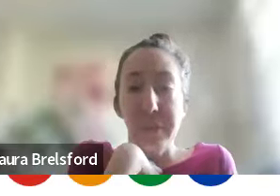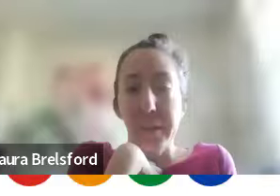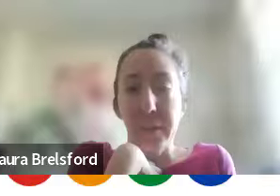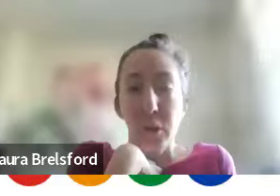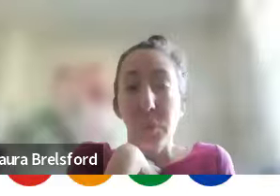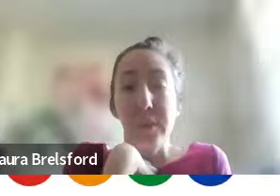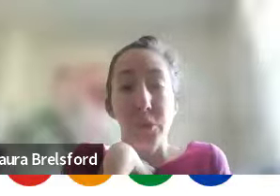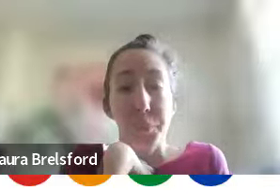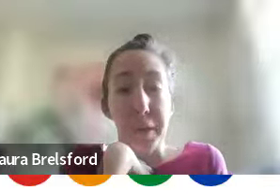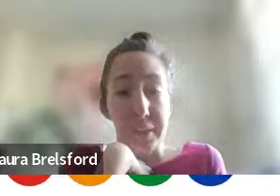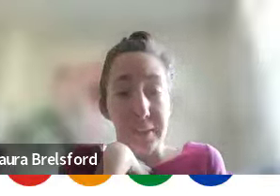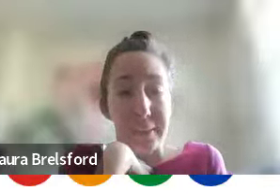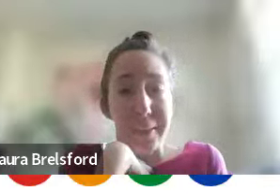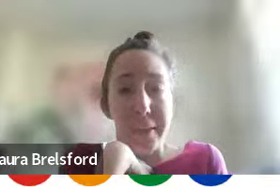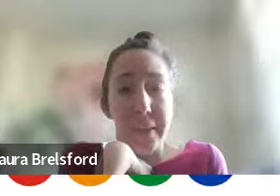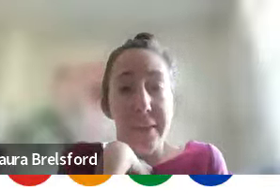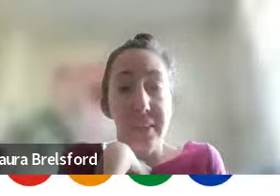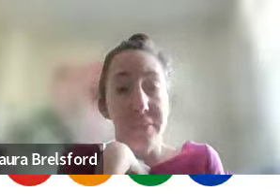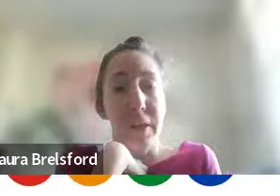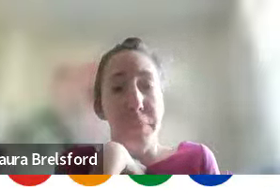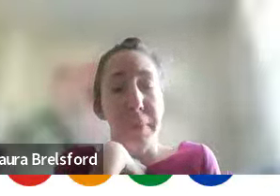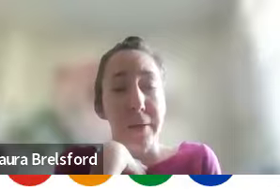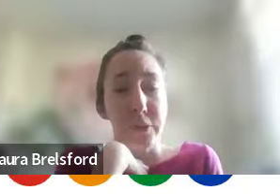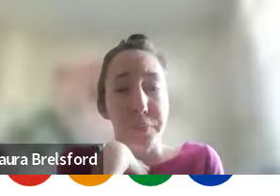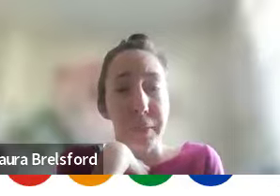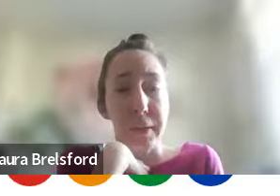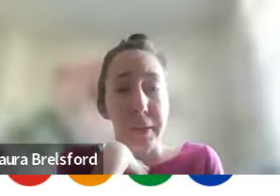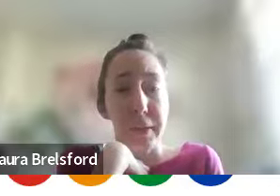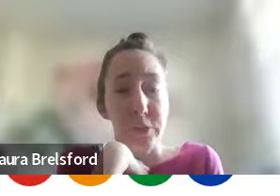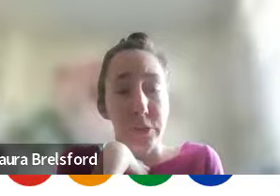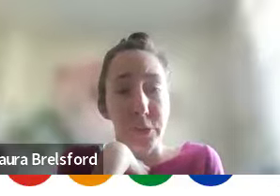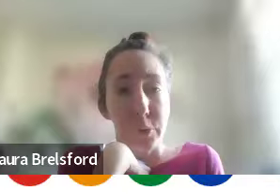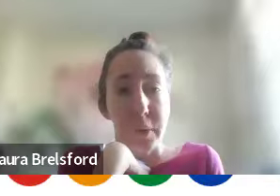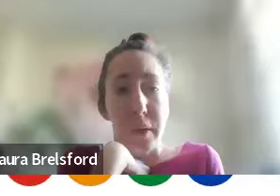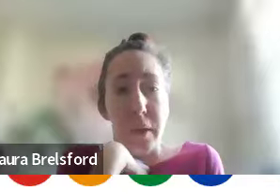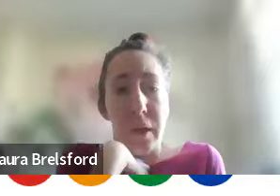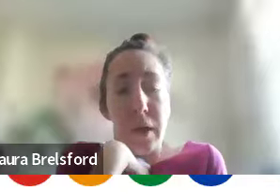CAN LOOK AT KINGSTO N. THAT'S REALLY HELPFUL FEEDBACK.